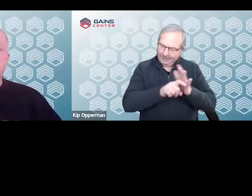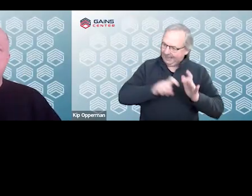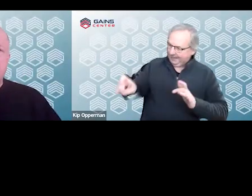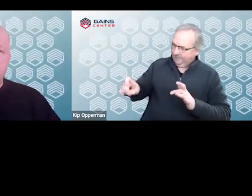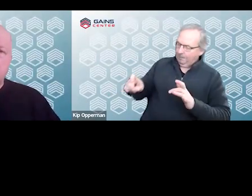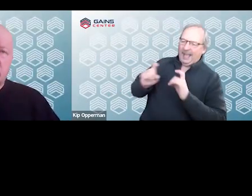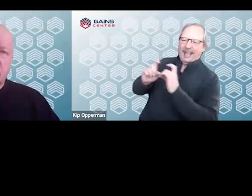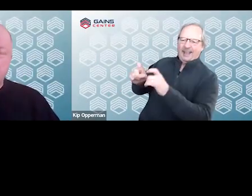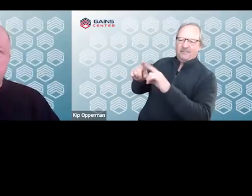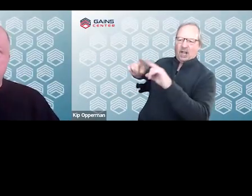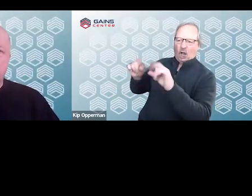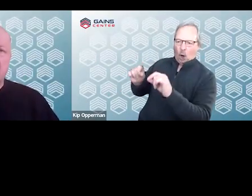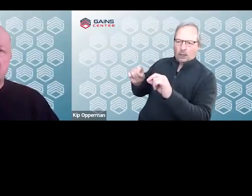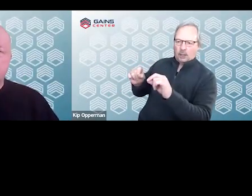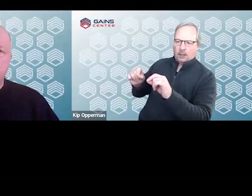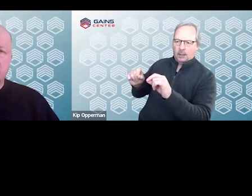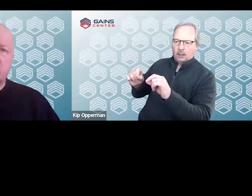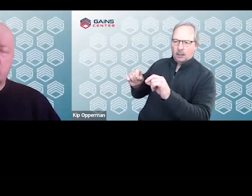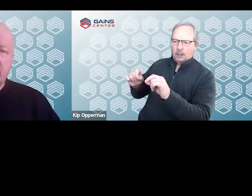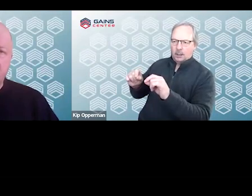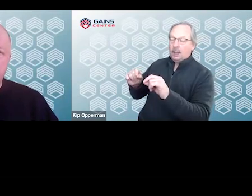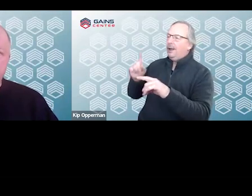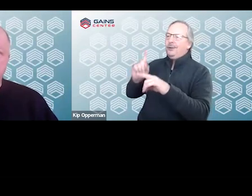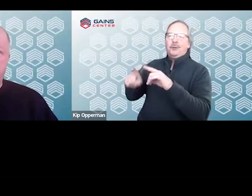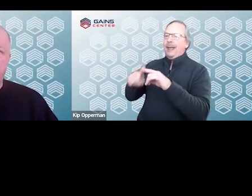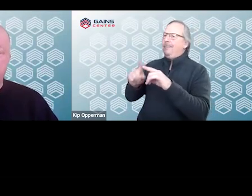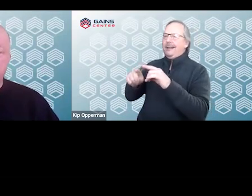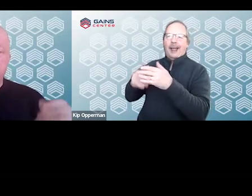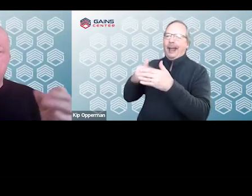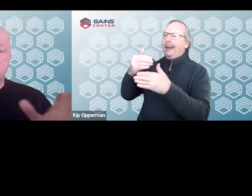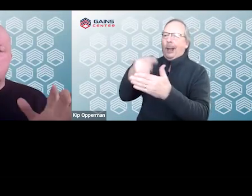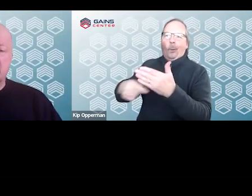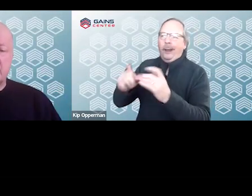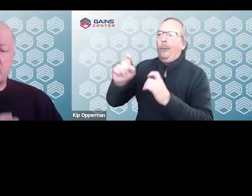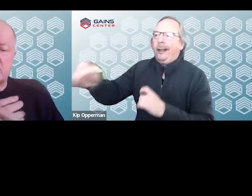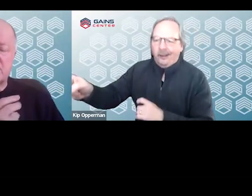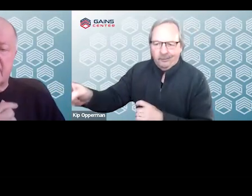It can't be that you get the reinforcer next Thursday when we get the results back. That's one of the issues